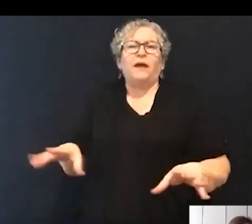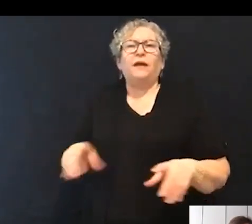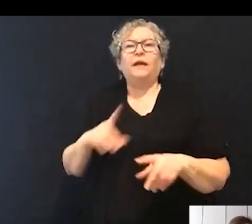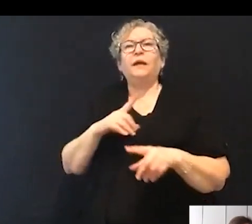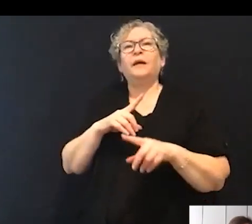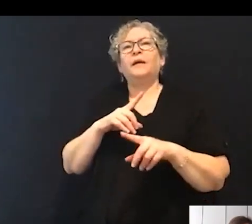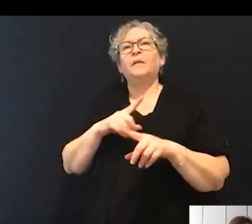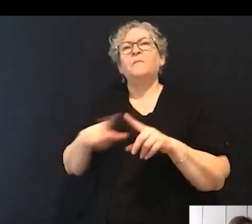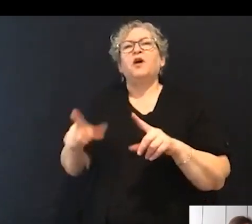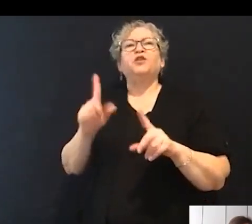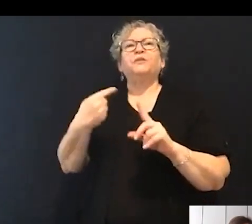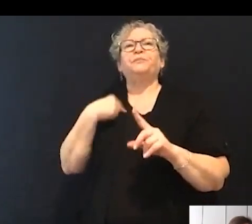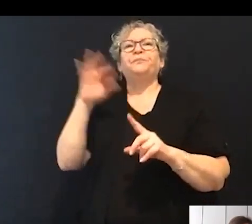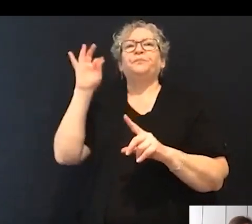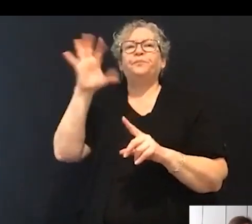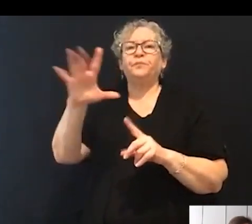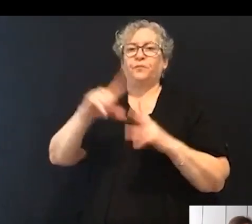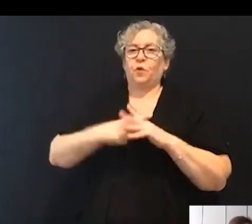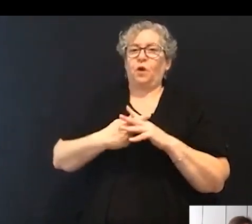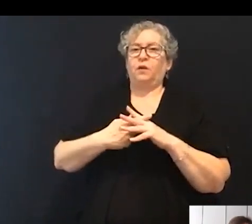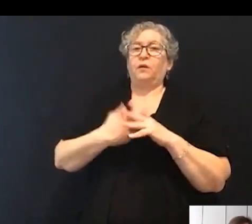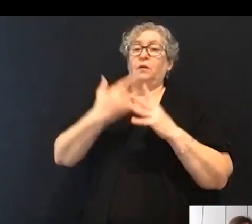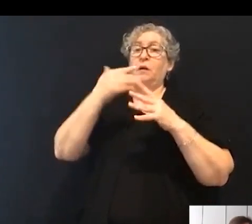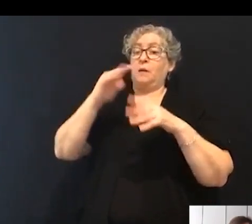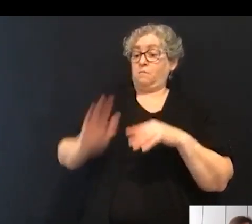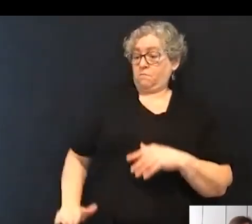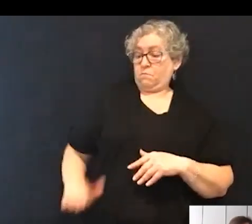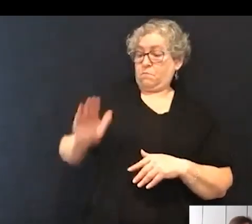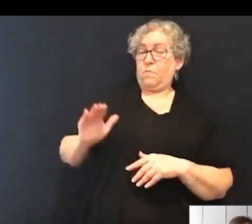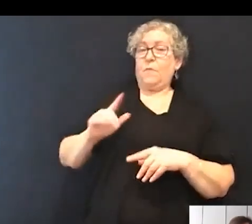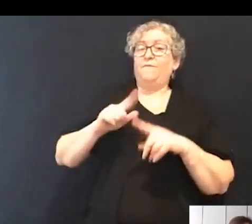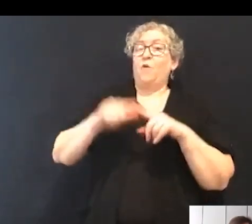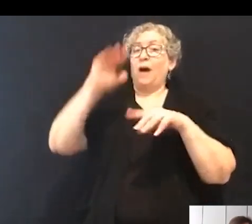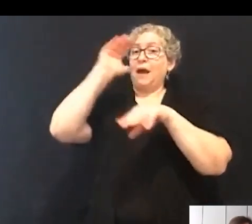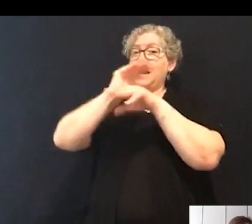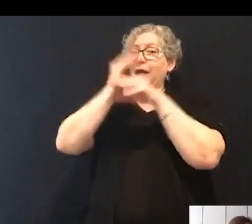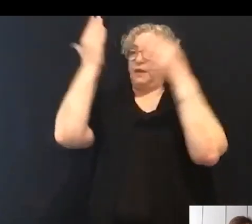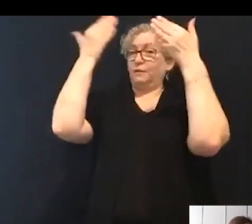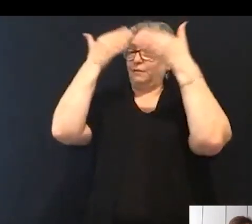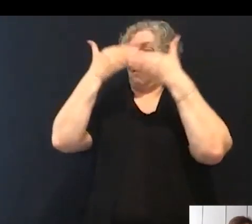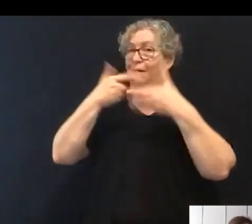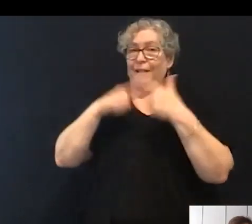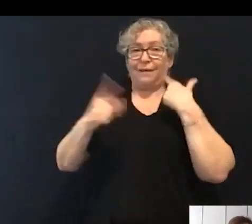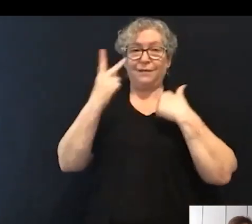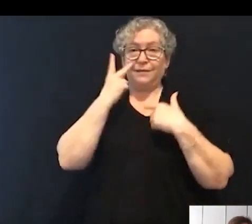It starts in childhood with night blindness. Then the visual field loss progresses.